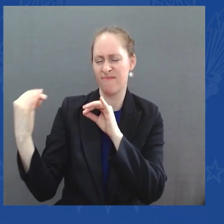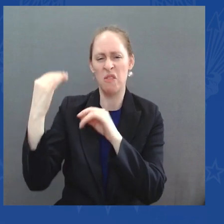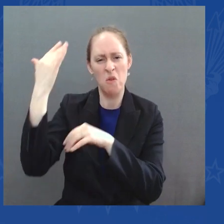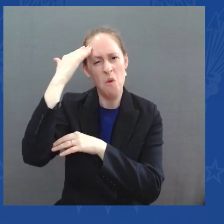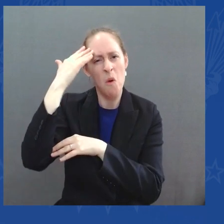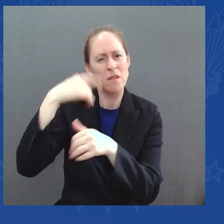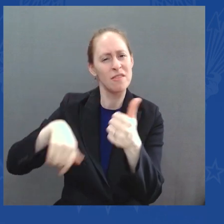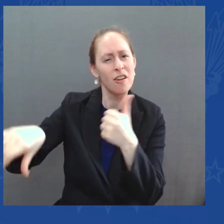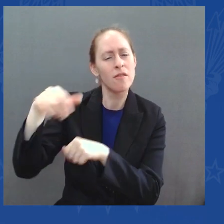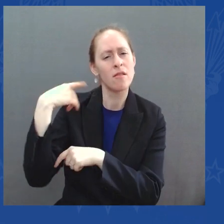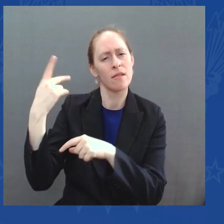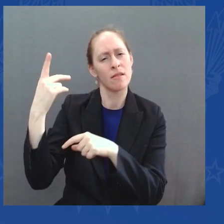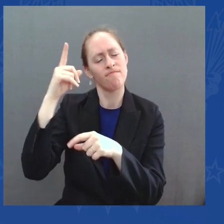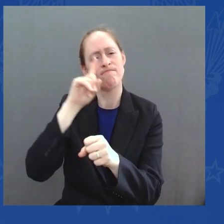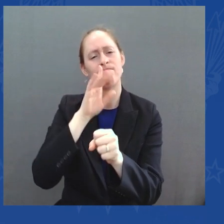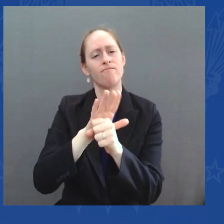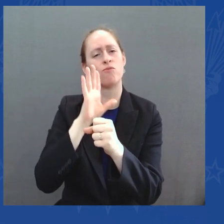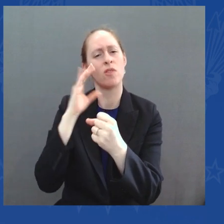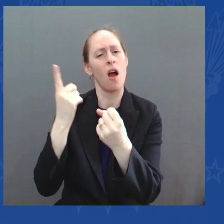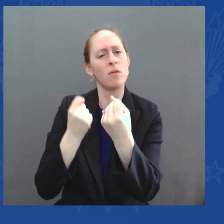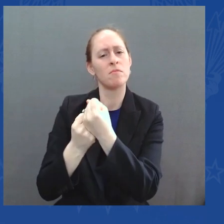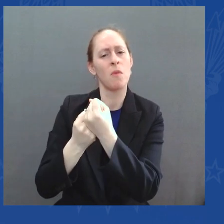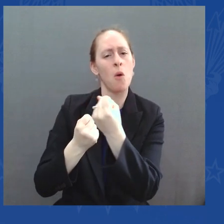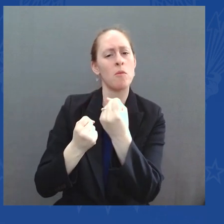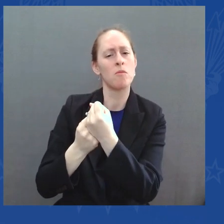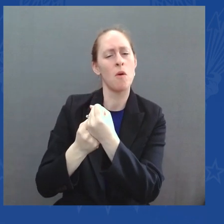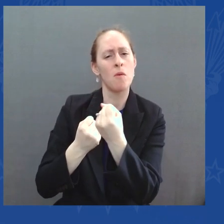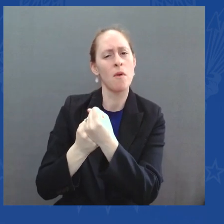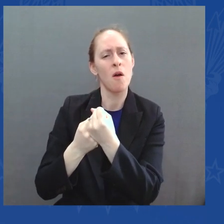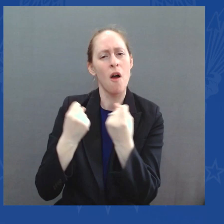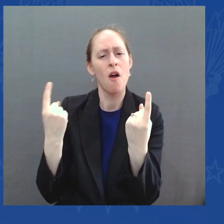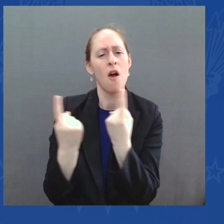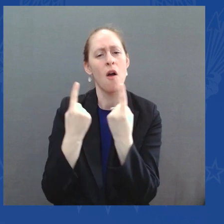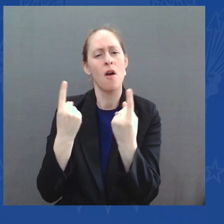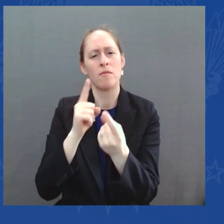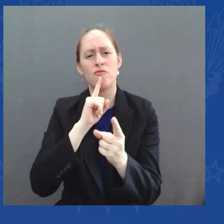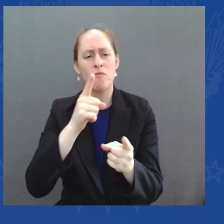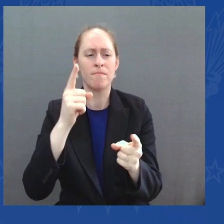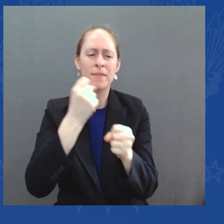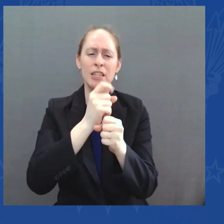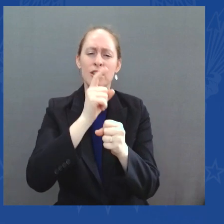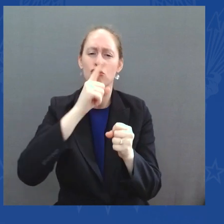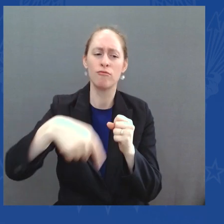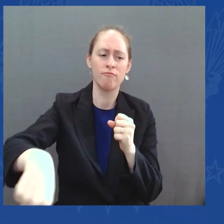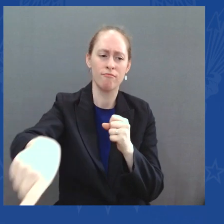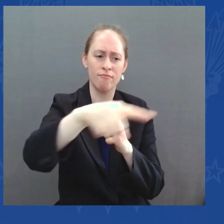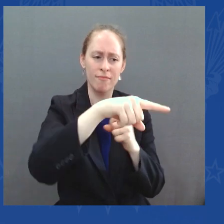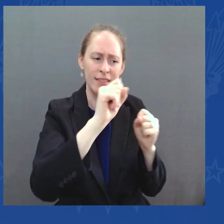has the opportunities to succeed in life. And we committed ourselves to that.